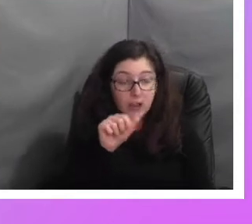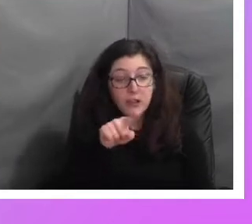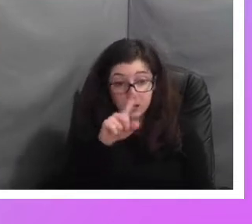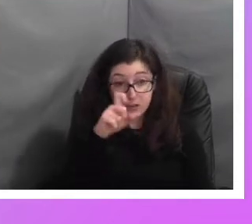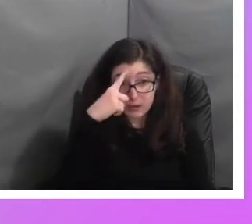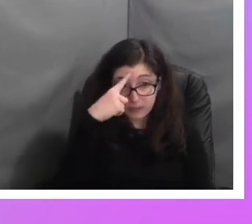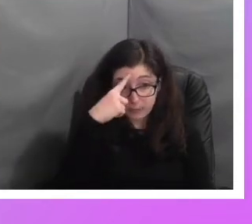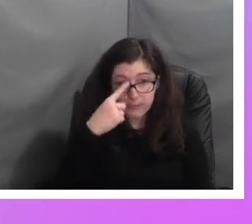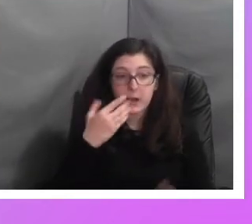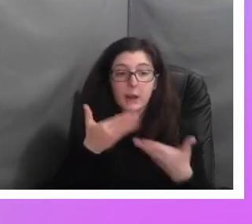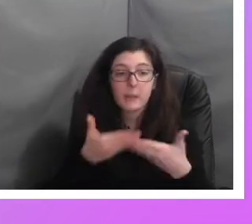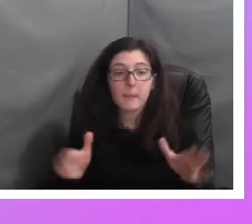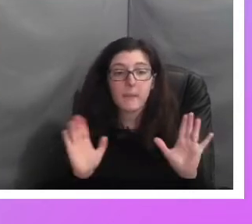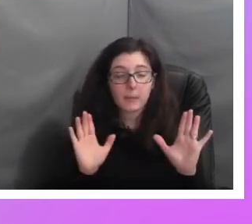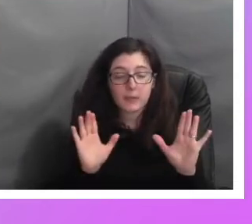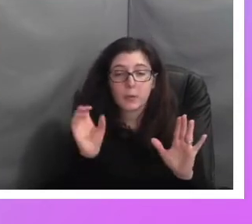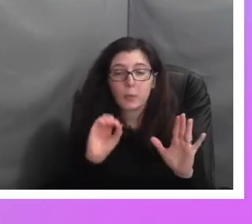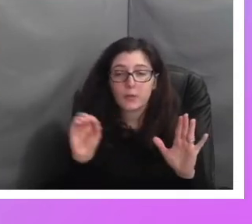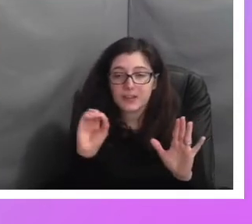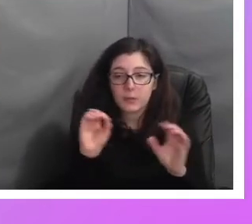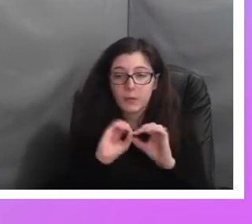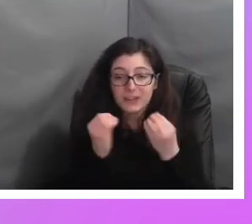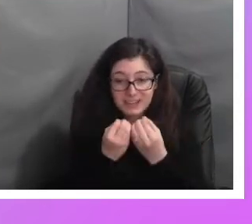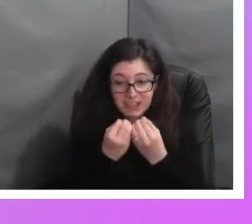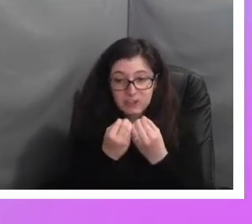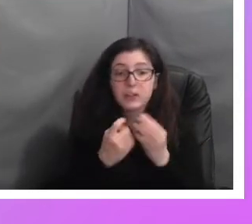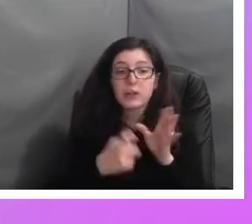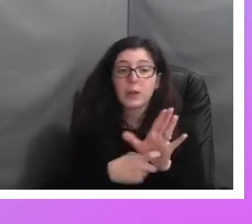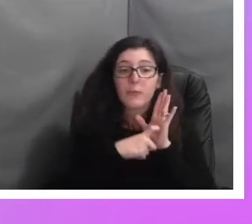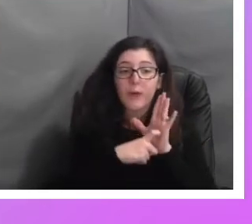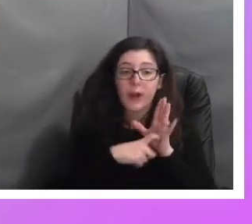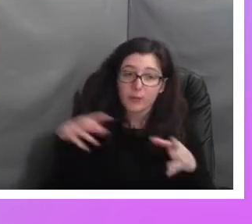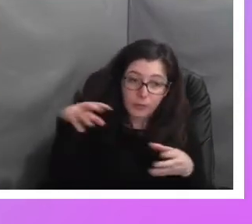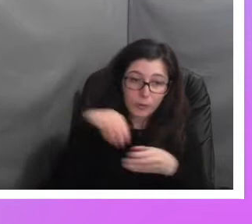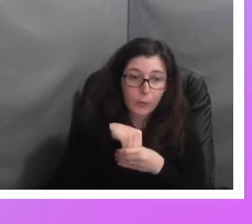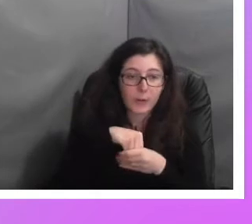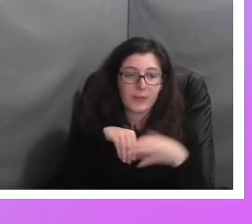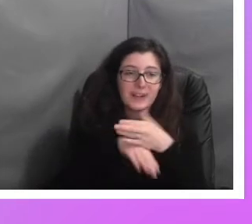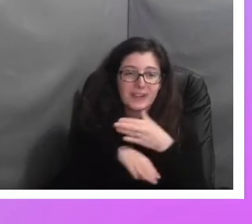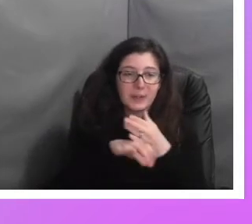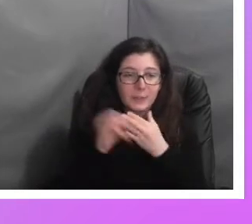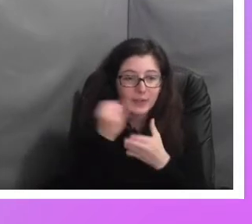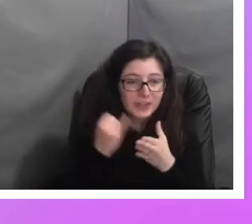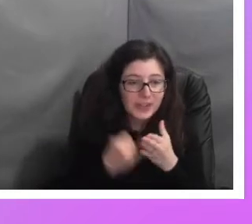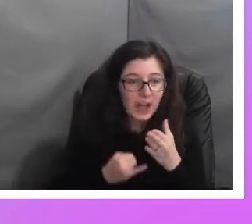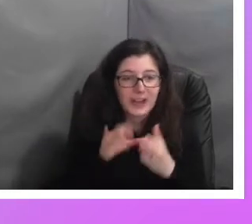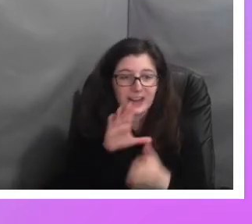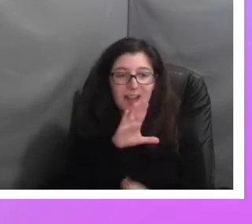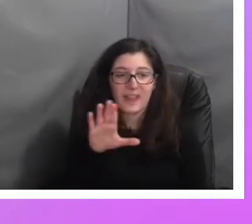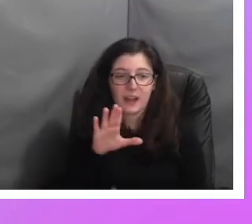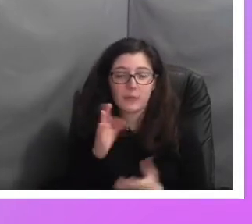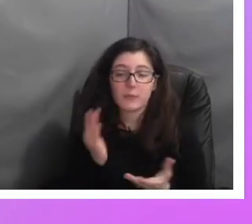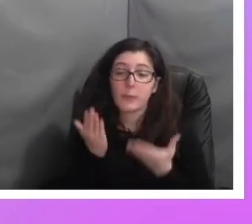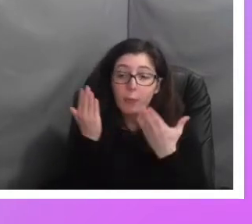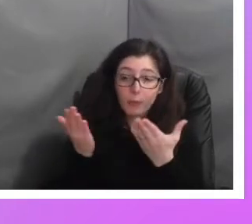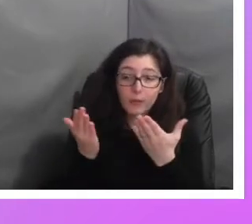to include accessibility in their procurements, in a request for proposals, in their contracts,